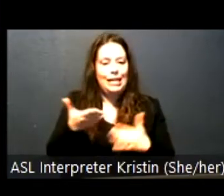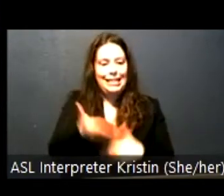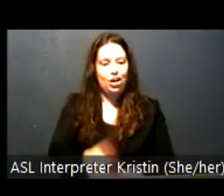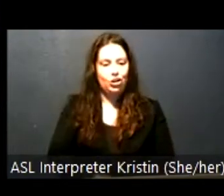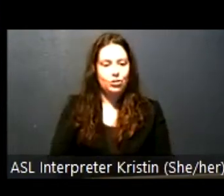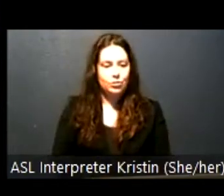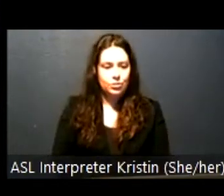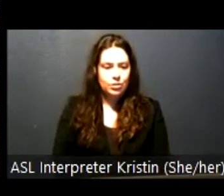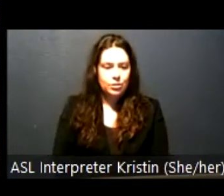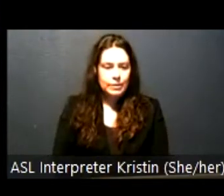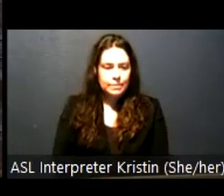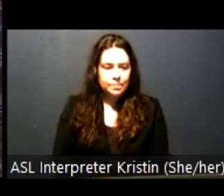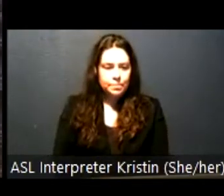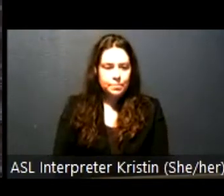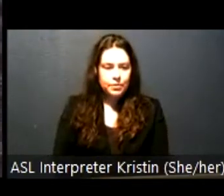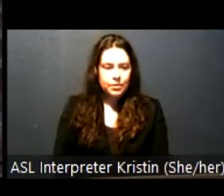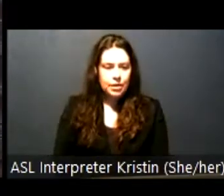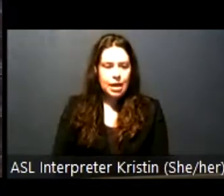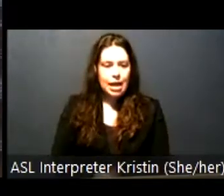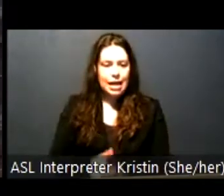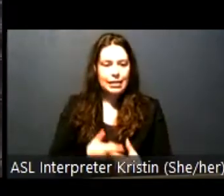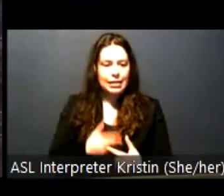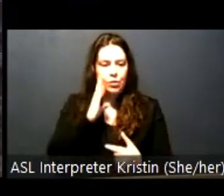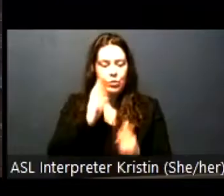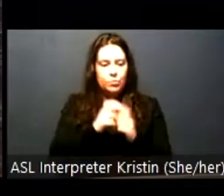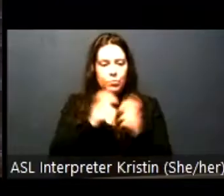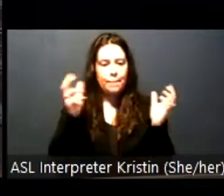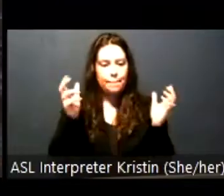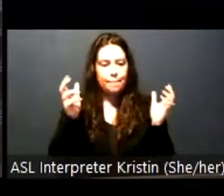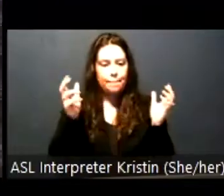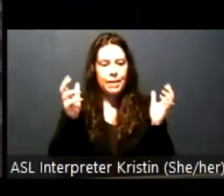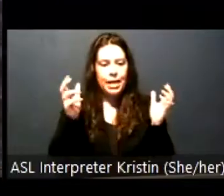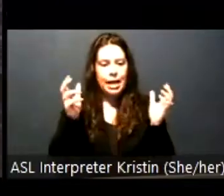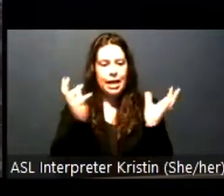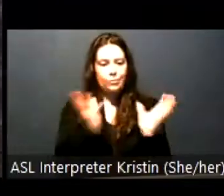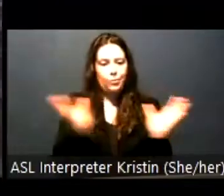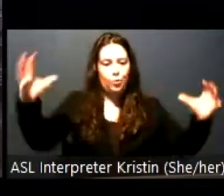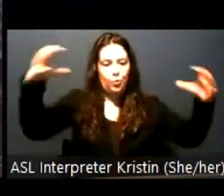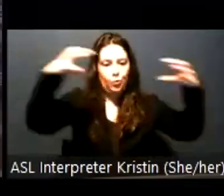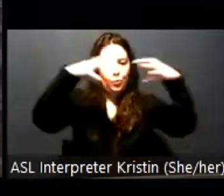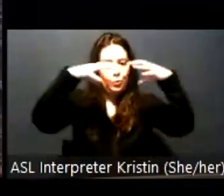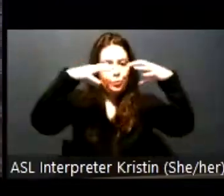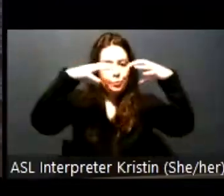a trap and then it will pop open and form a bubble over the bird after it's sitting on its nest so